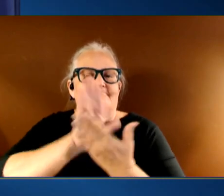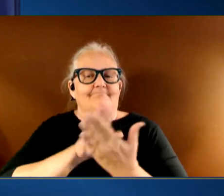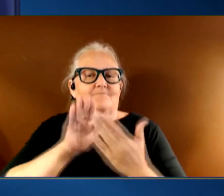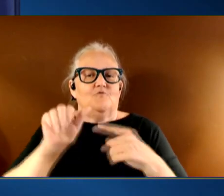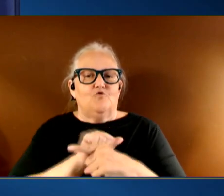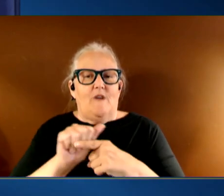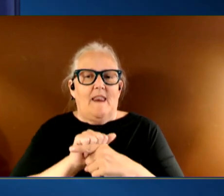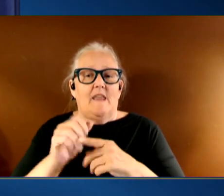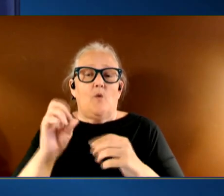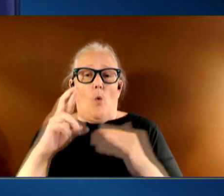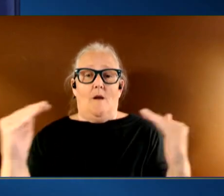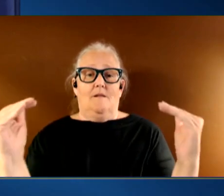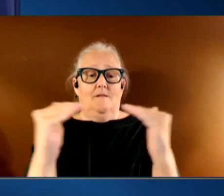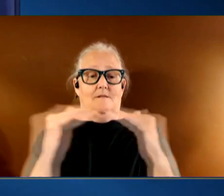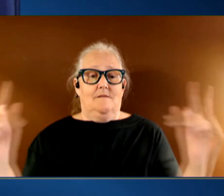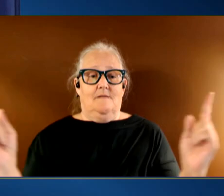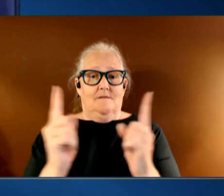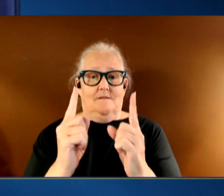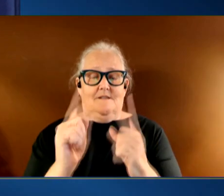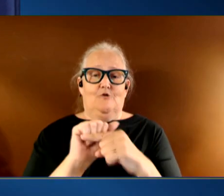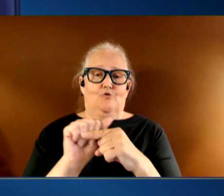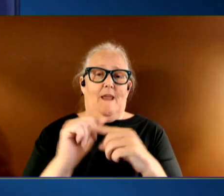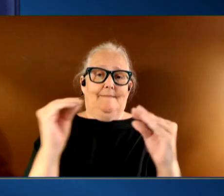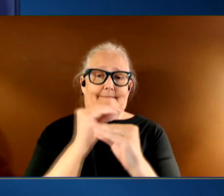that all of those components are also there is something that we would love to